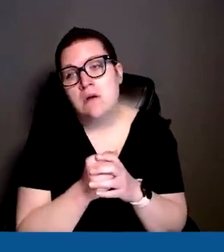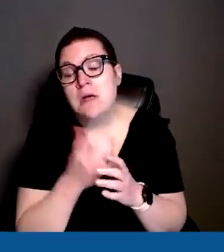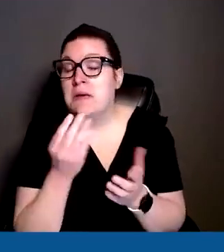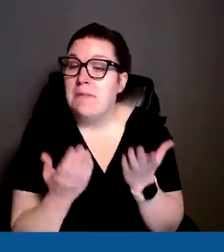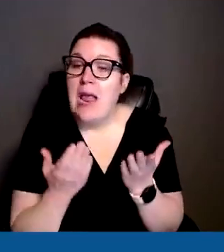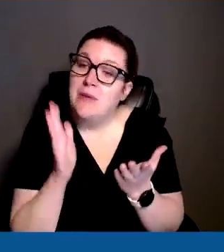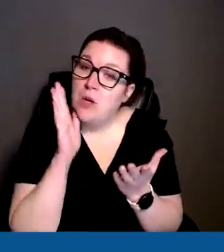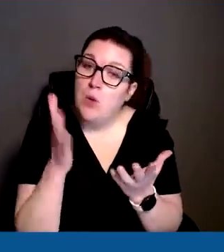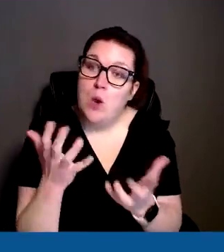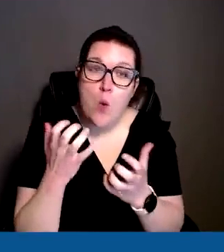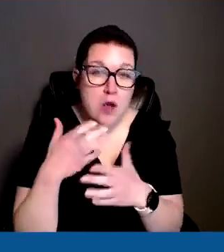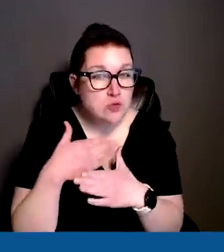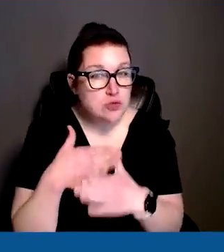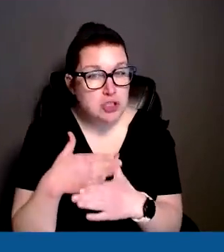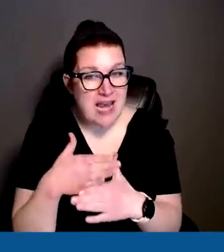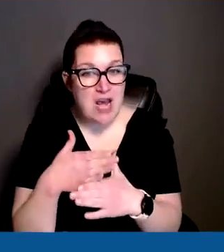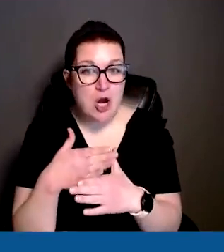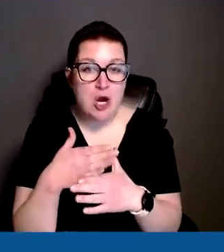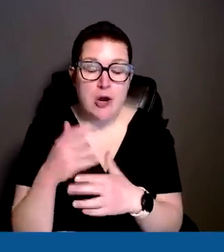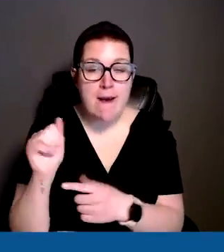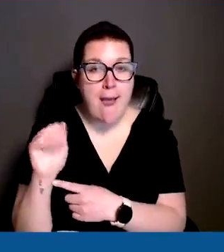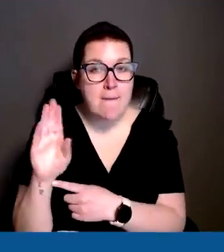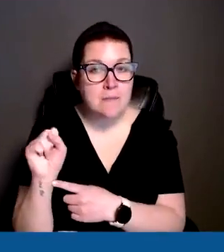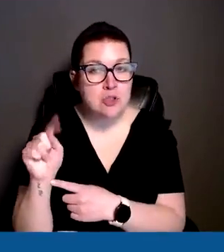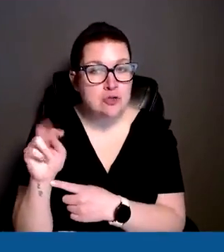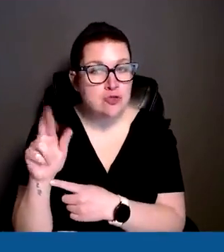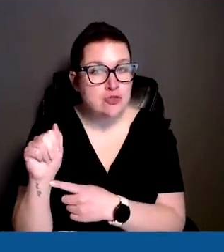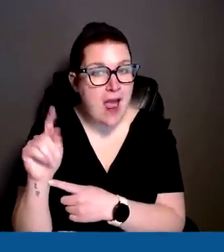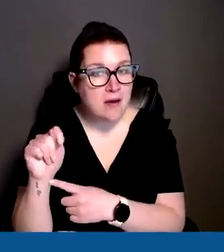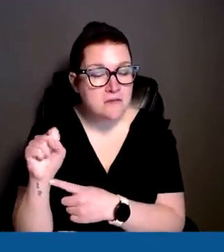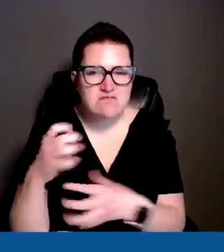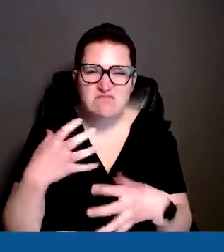share perhaps the abstracts from the awarded submissions,